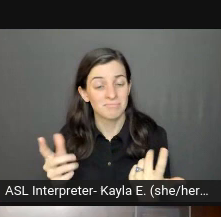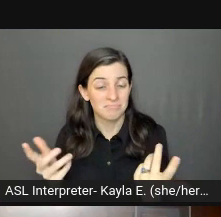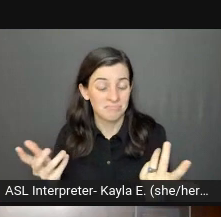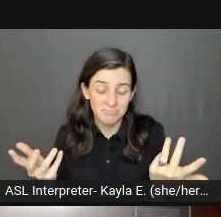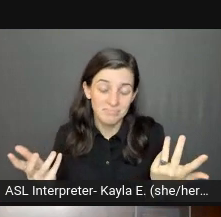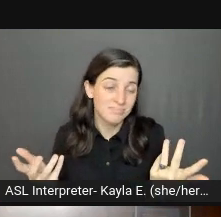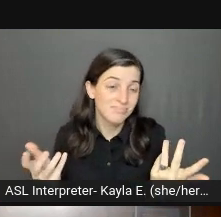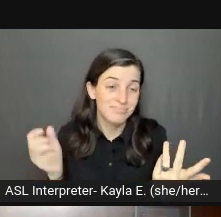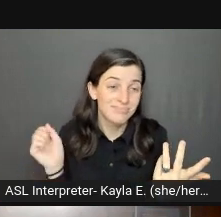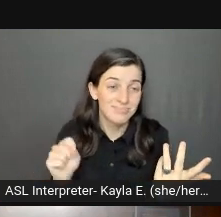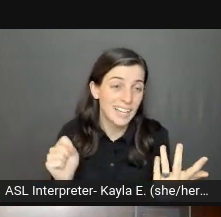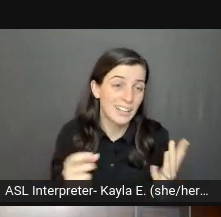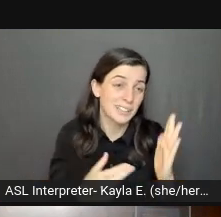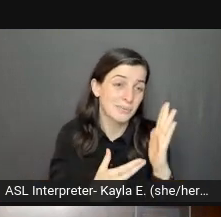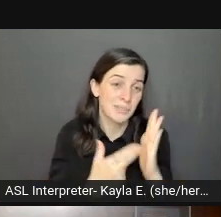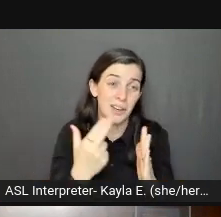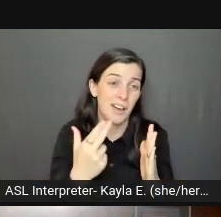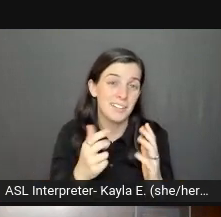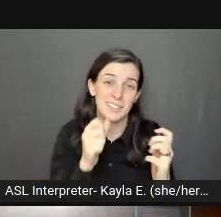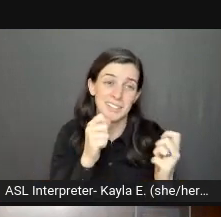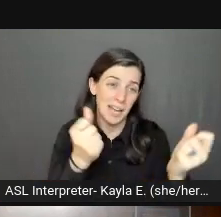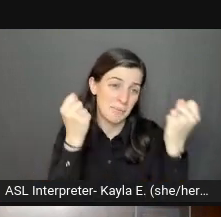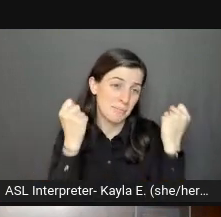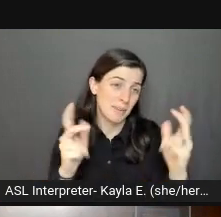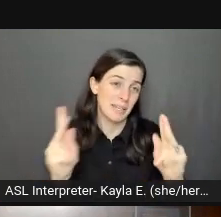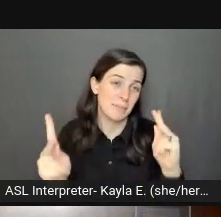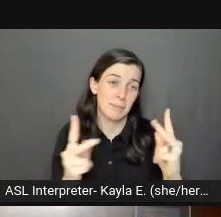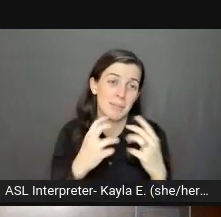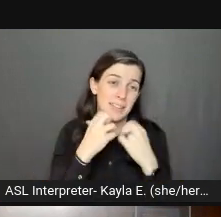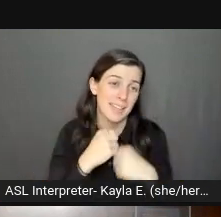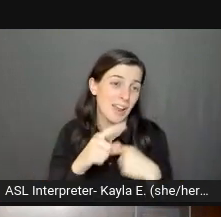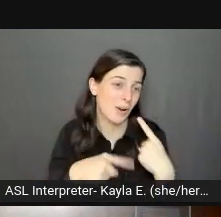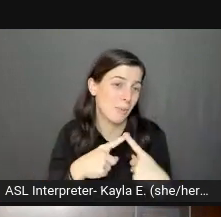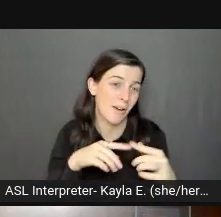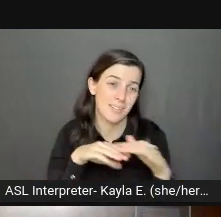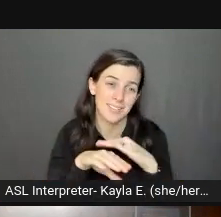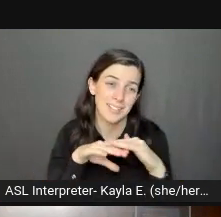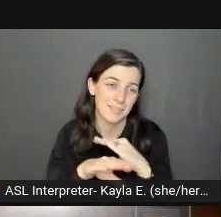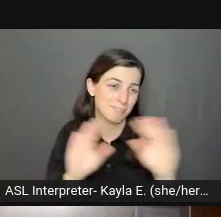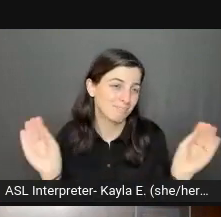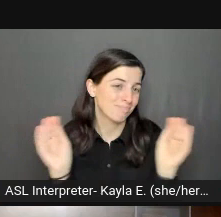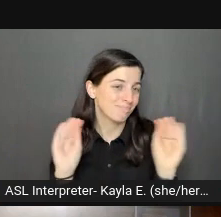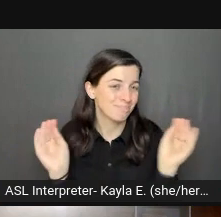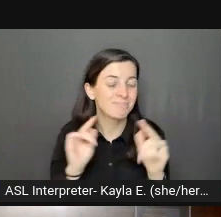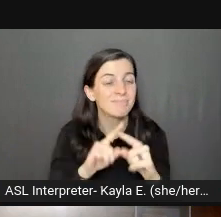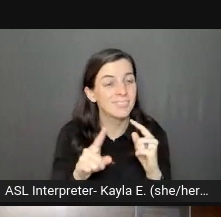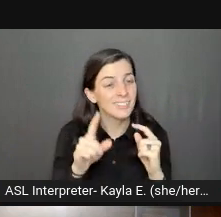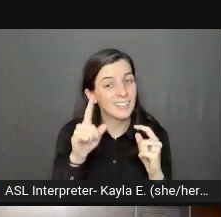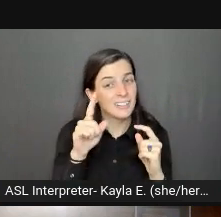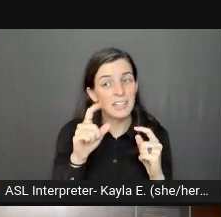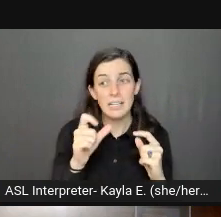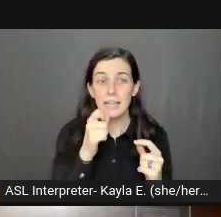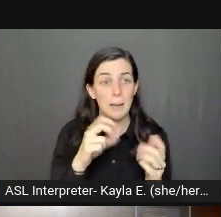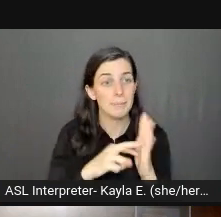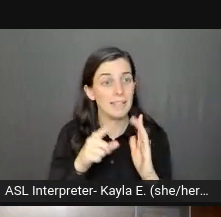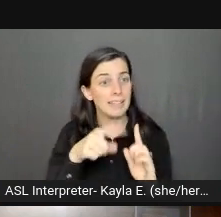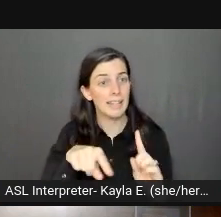truth be told not so many developers care about accessibility. It's not because they are bad persons per se, no.